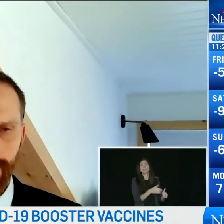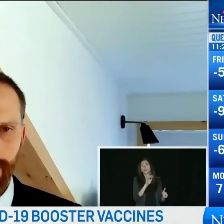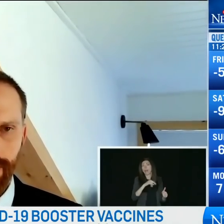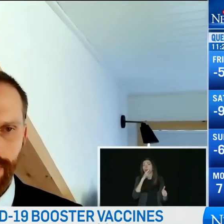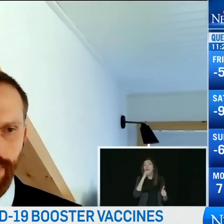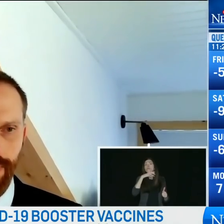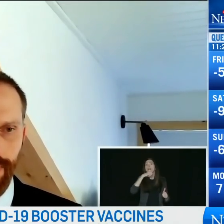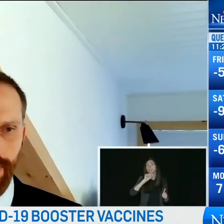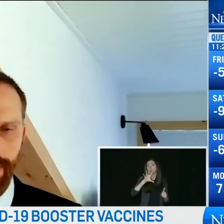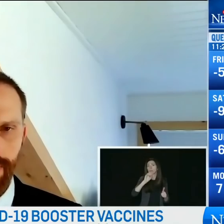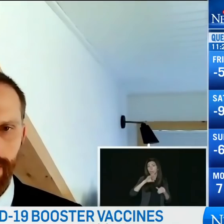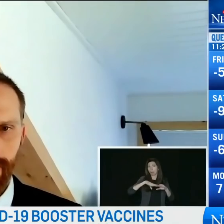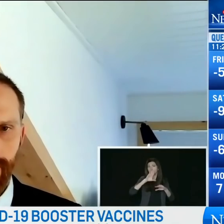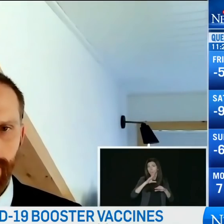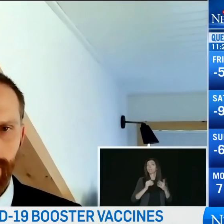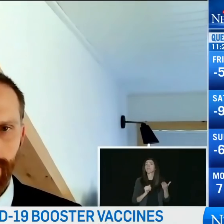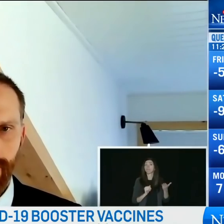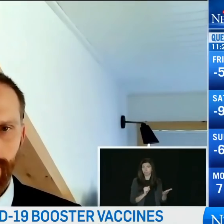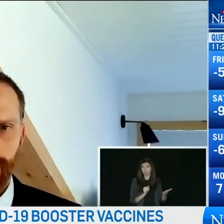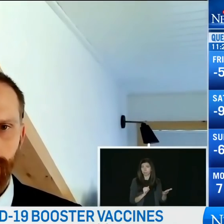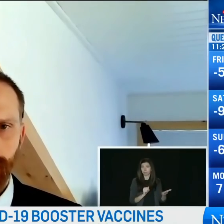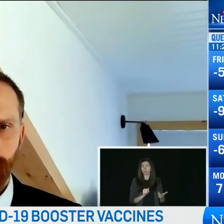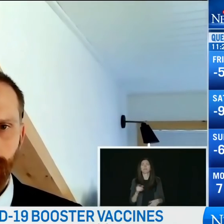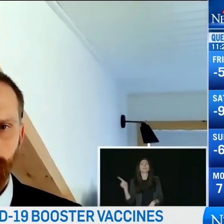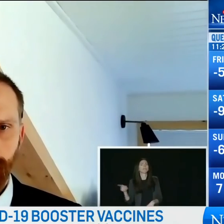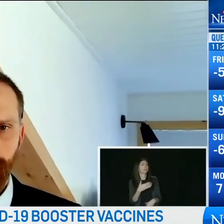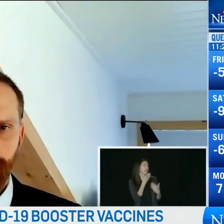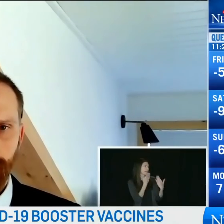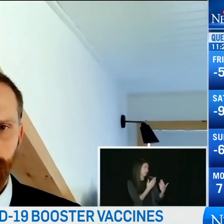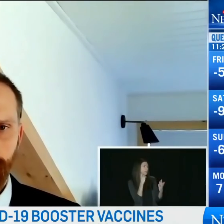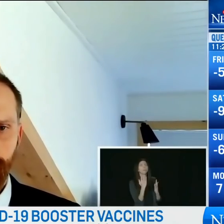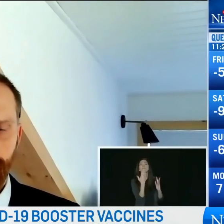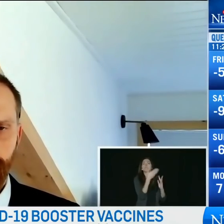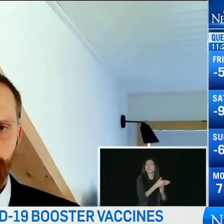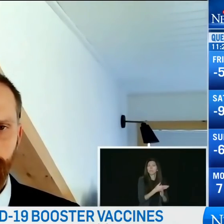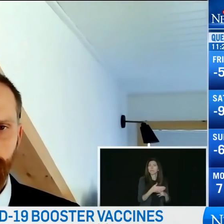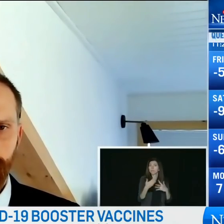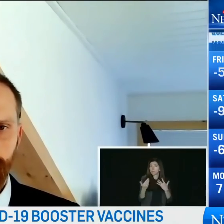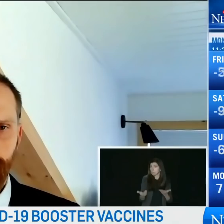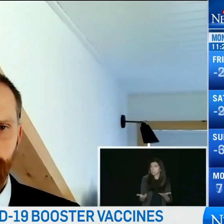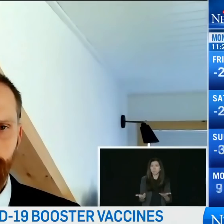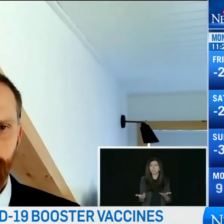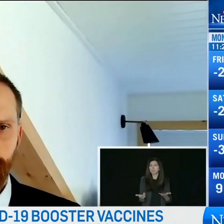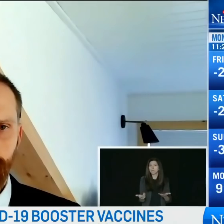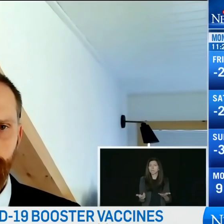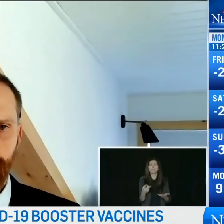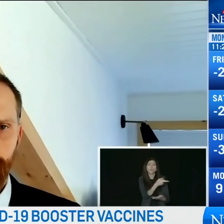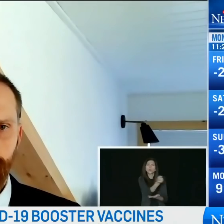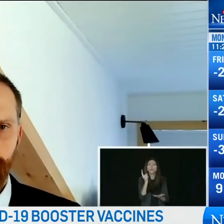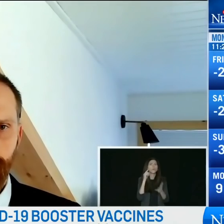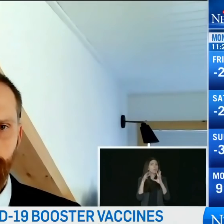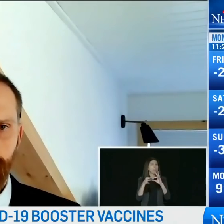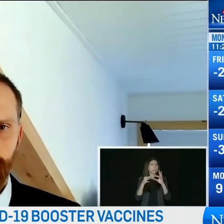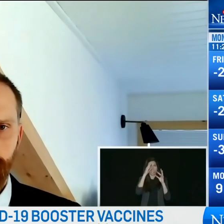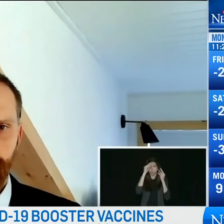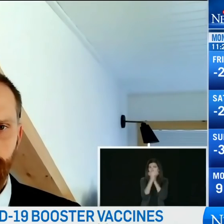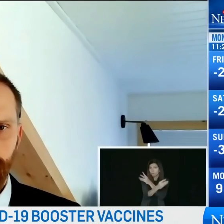TOGETHER. THANKS. THE MODERNA CEO SAYS VACCINES